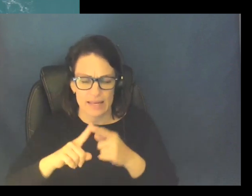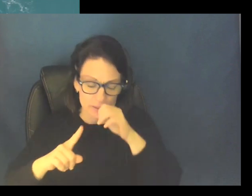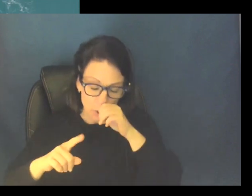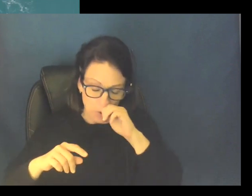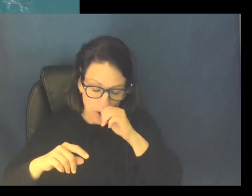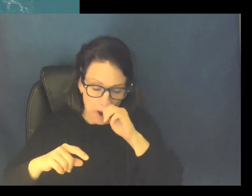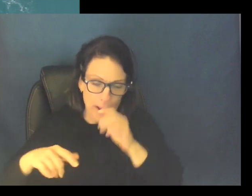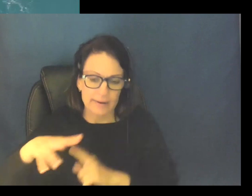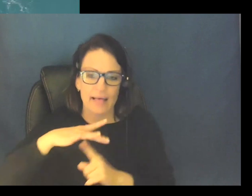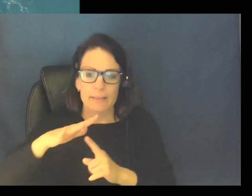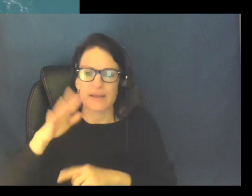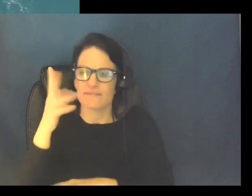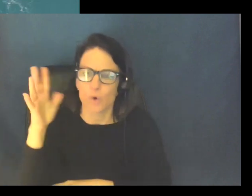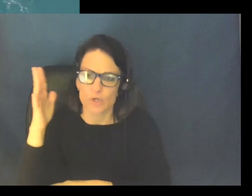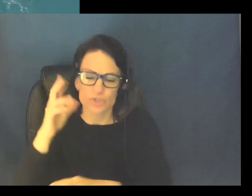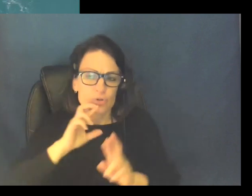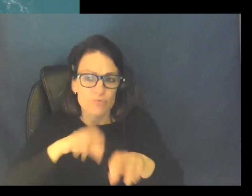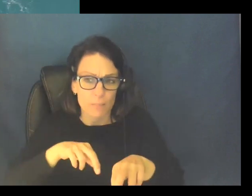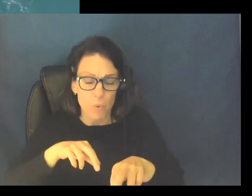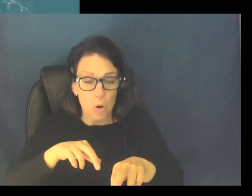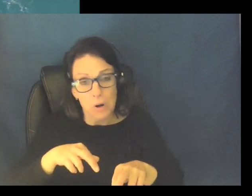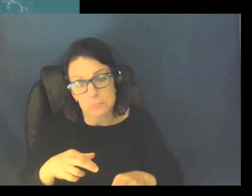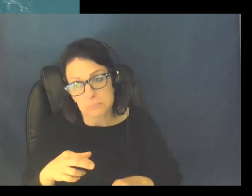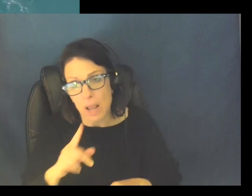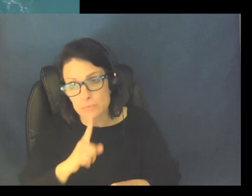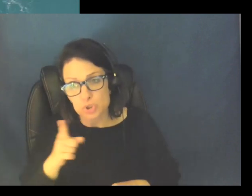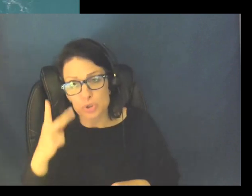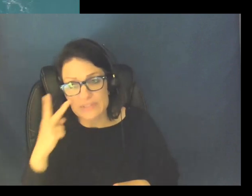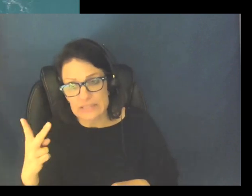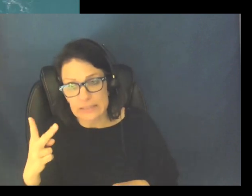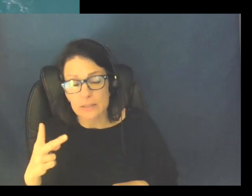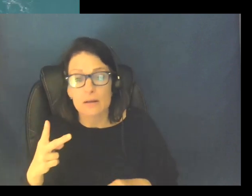To increase transparency, and increase trust in the public, uhm, demonstrate how public input is actually utilized in policy strategic and programmatic decision-making. This is a great forum and I appreciate it. Uhm, and you should sponsor at least one more public hearing, listening session prior to finalizing the biodiversity goals. Thank you very much. (